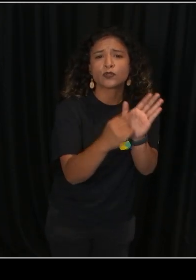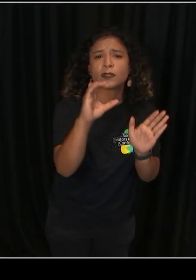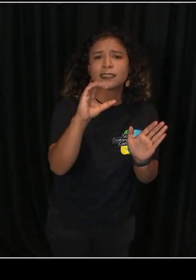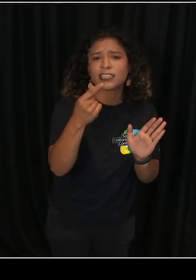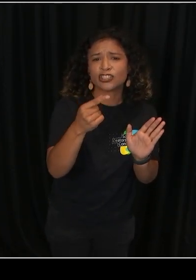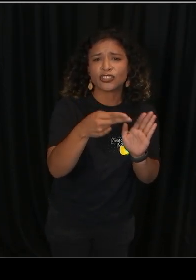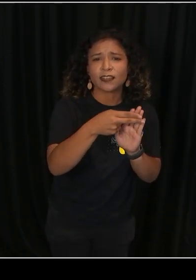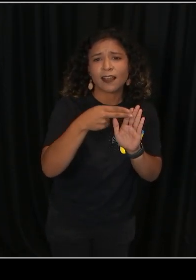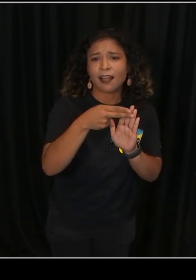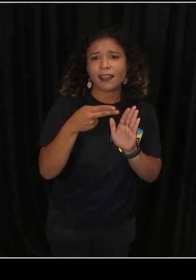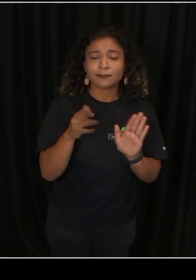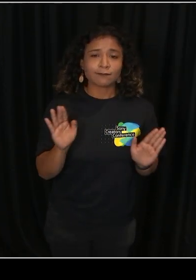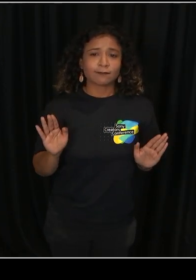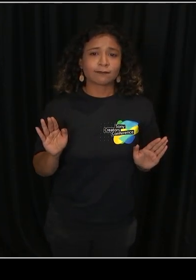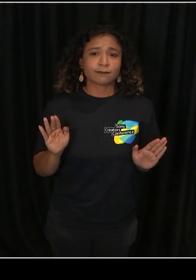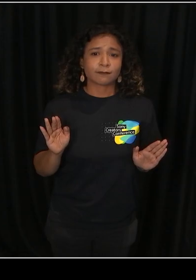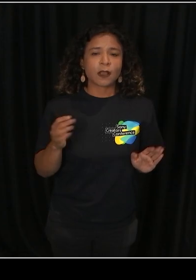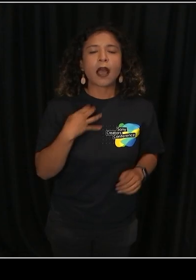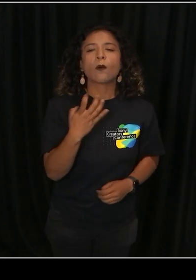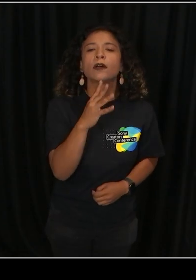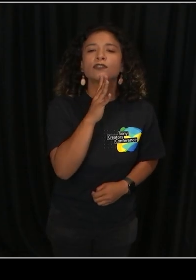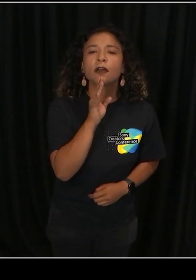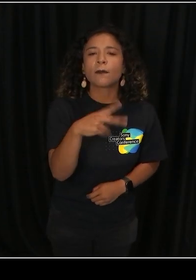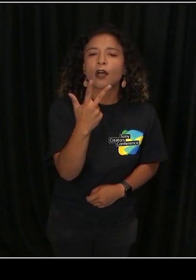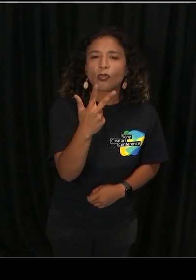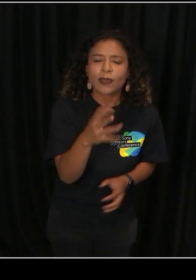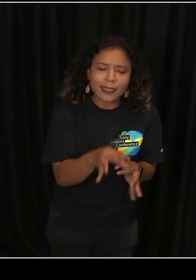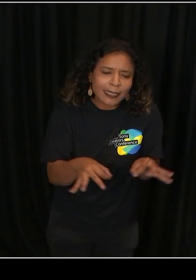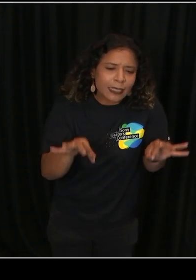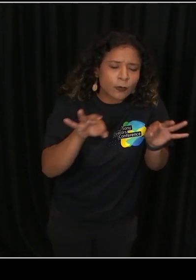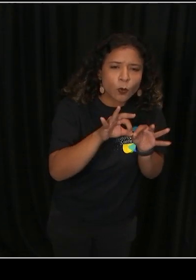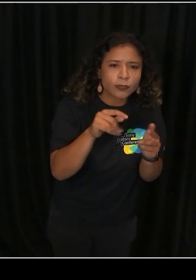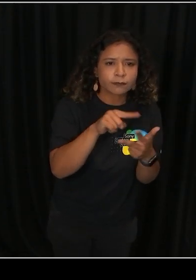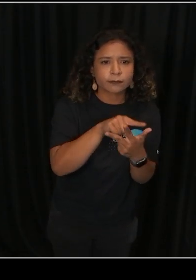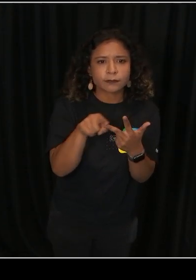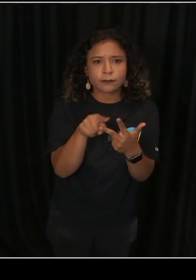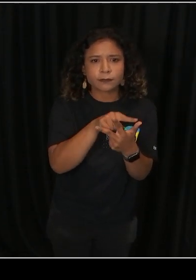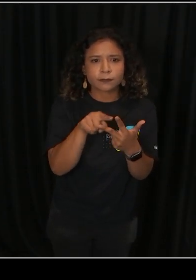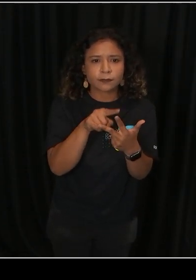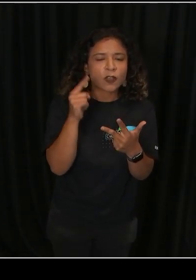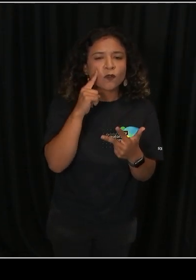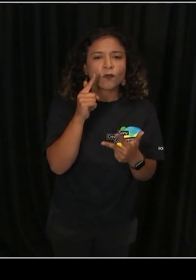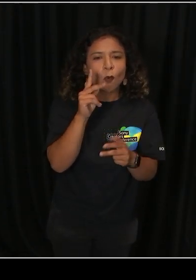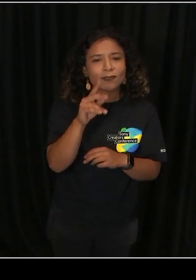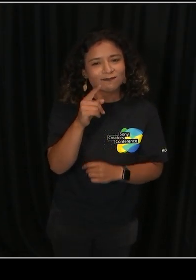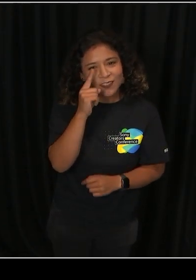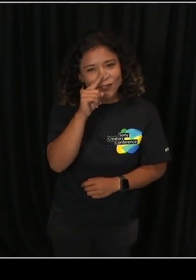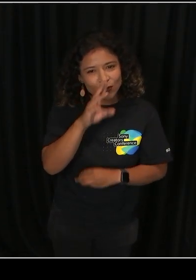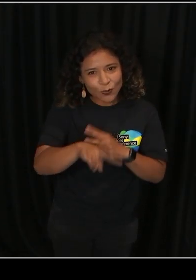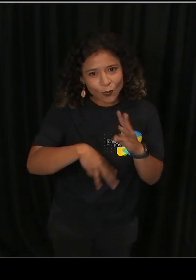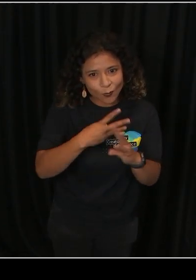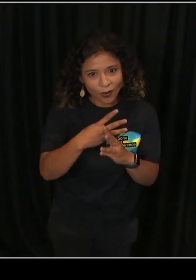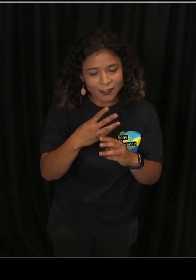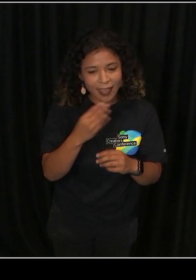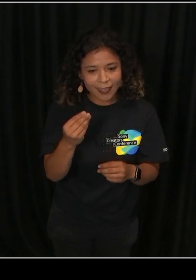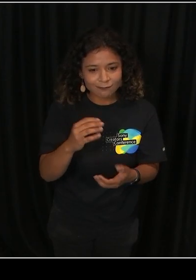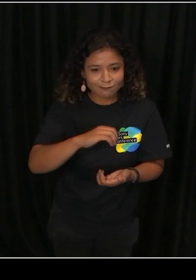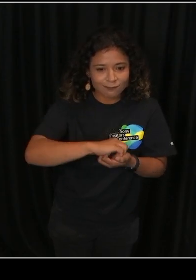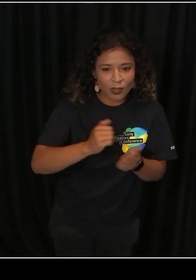So I want to talk about the three key points for the journey into the virtual world. On top of CG creation content using tracking data.